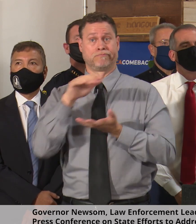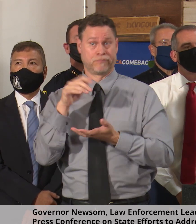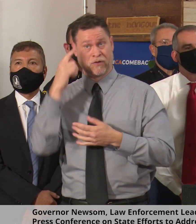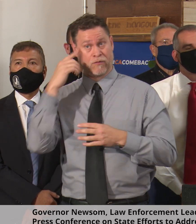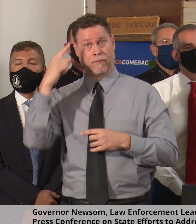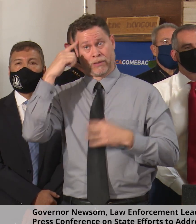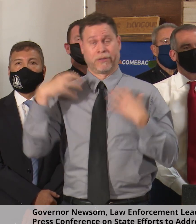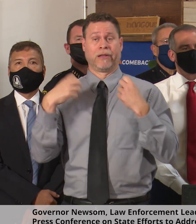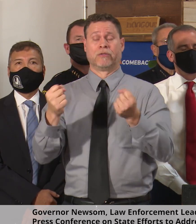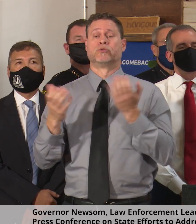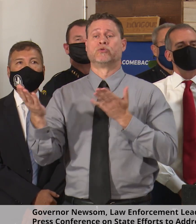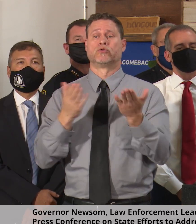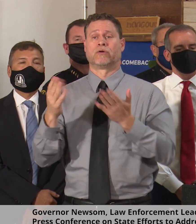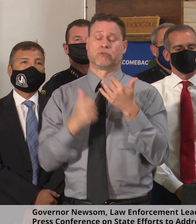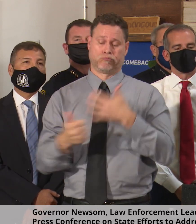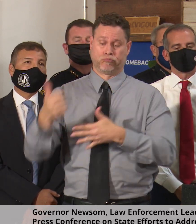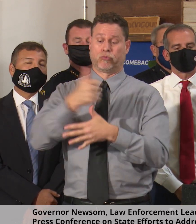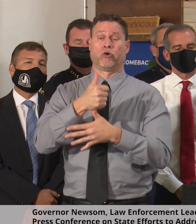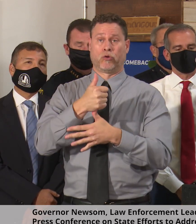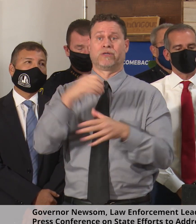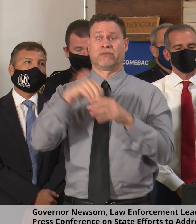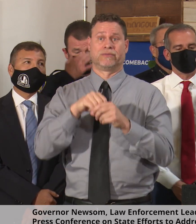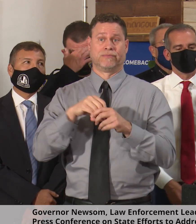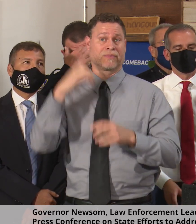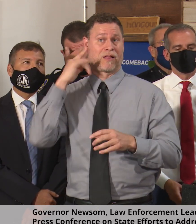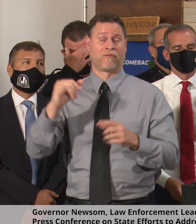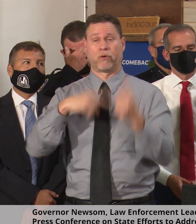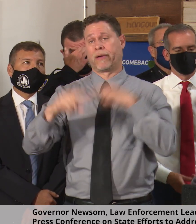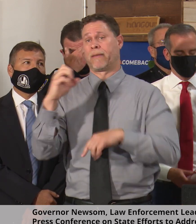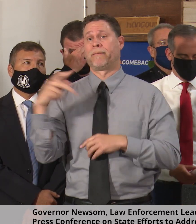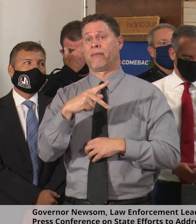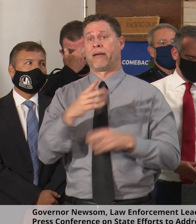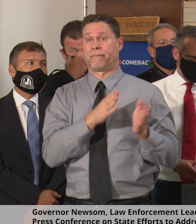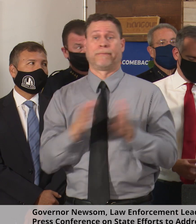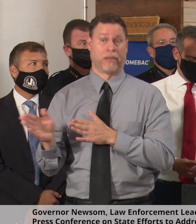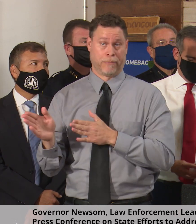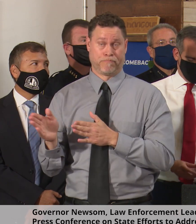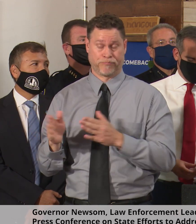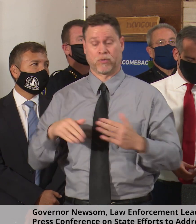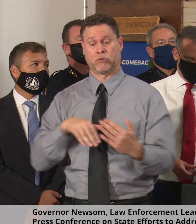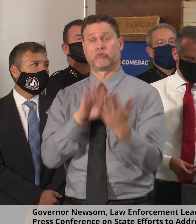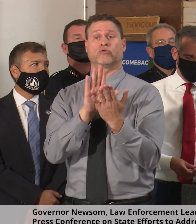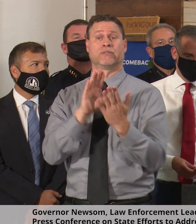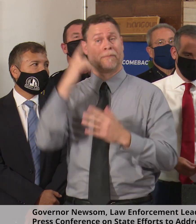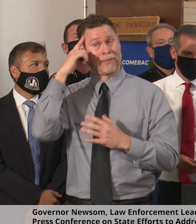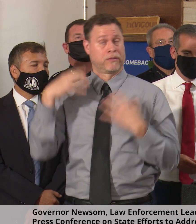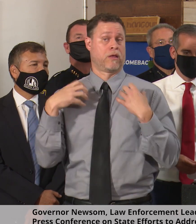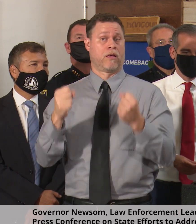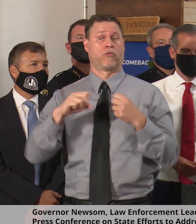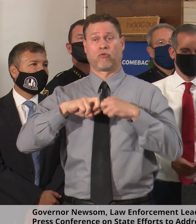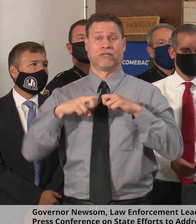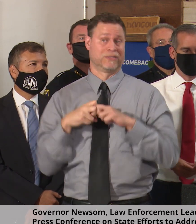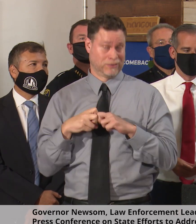services as a priority in the California comeback plan. Addressing our mental health crisis on our